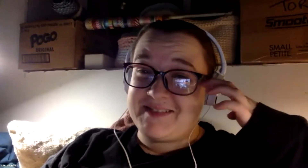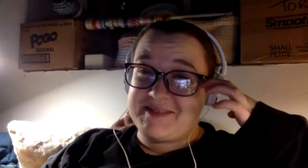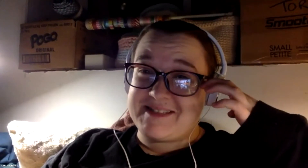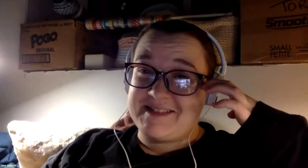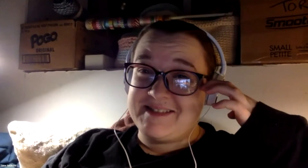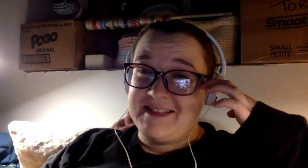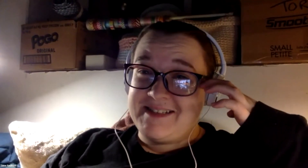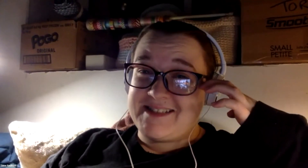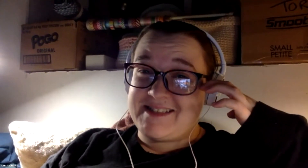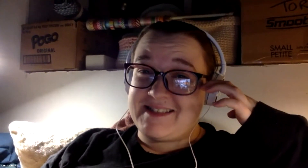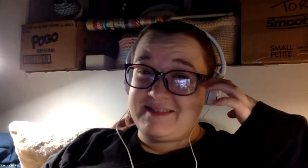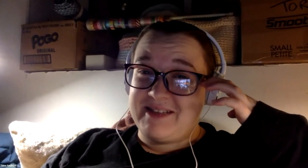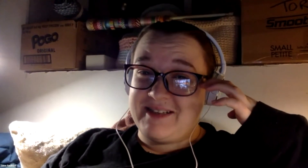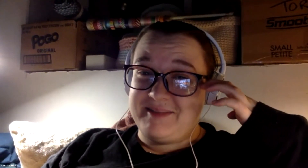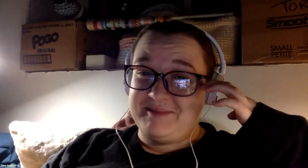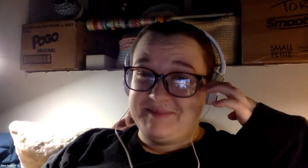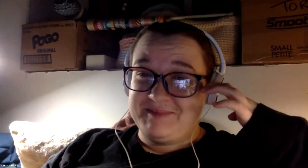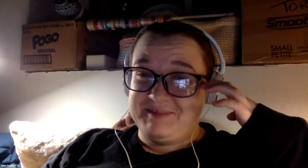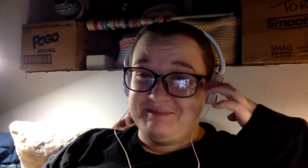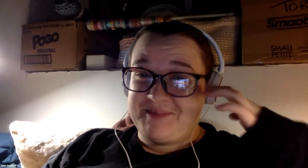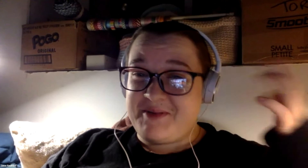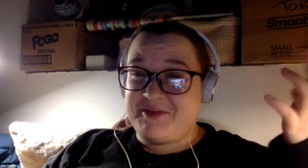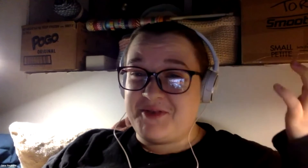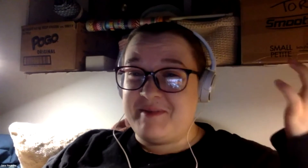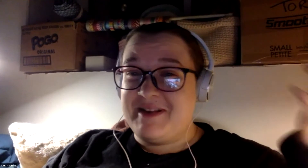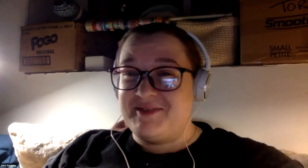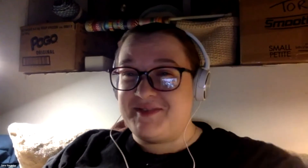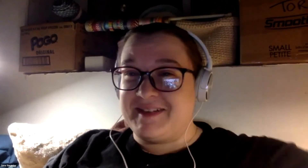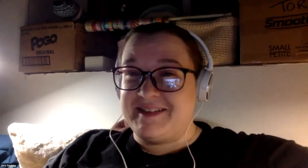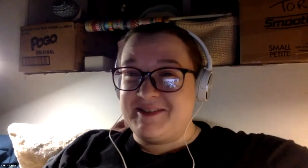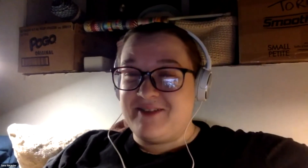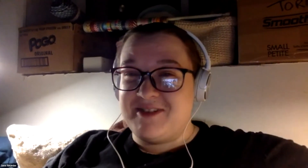It was just so informative and you covered so much.